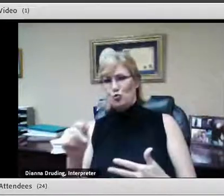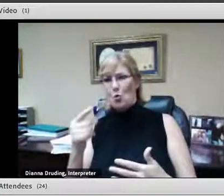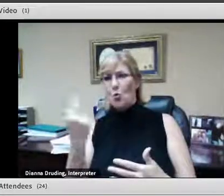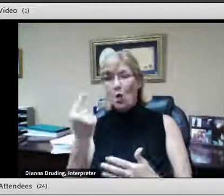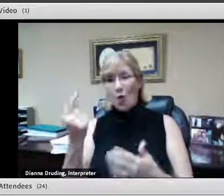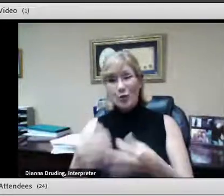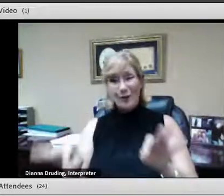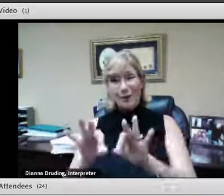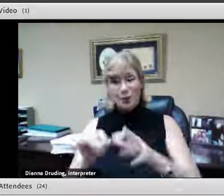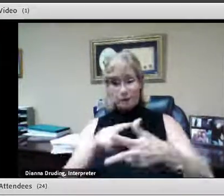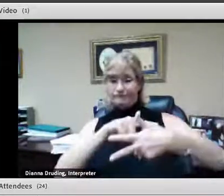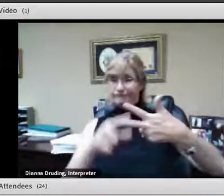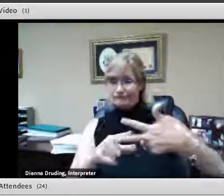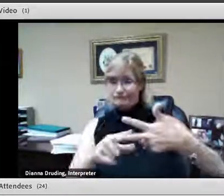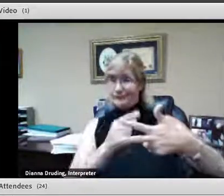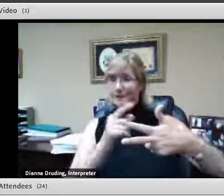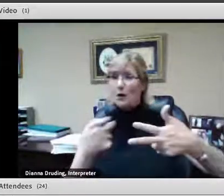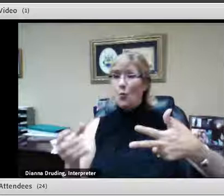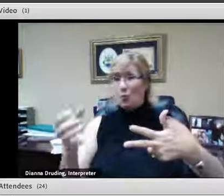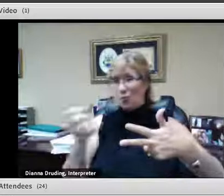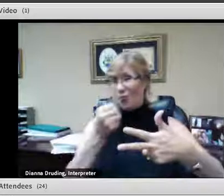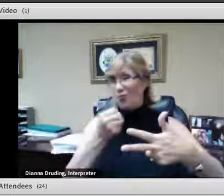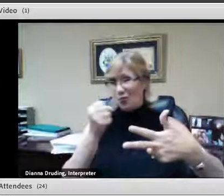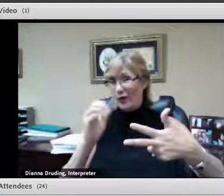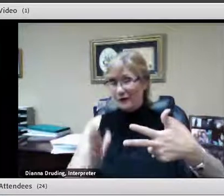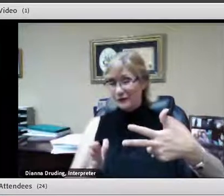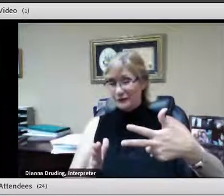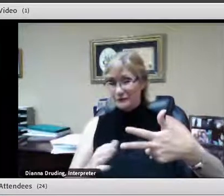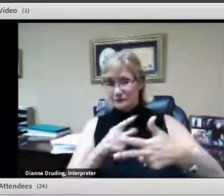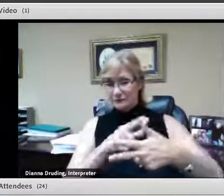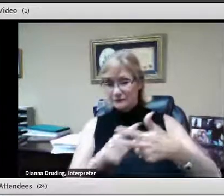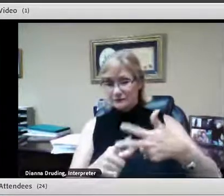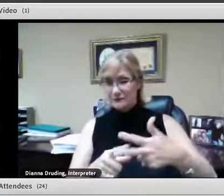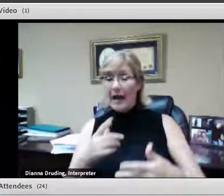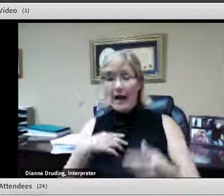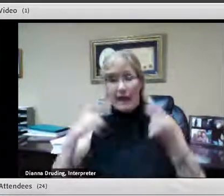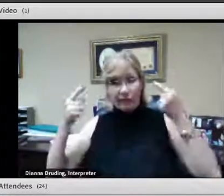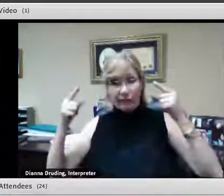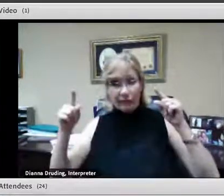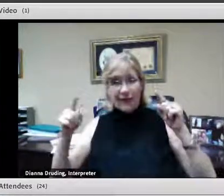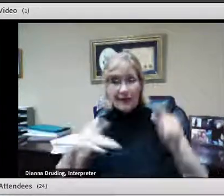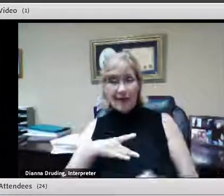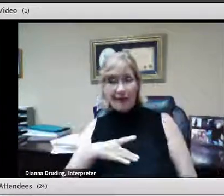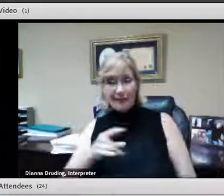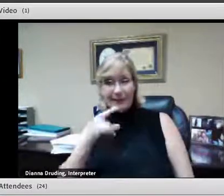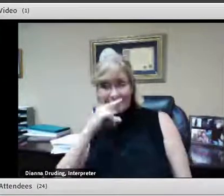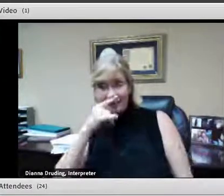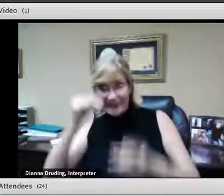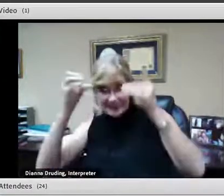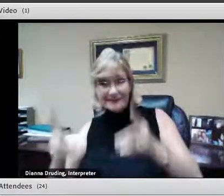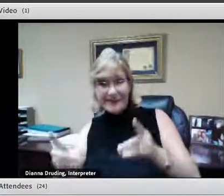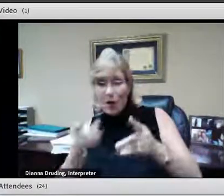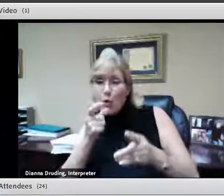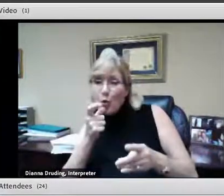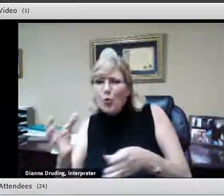and that way, they're not really feeling bad at all about losing. And then, finally, I like to let the kids decide the winner if it's a subjective thing